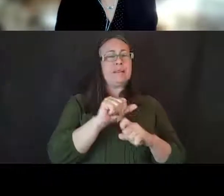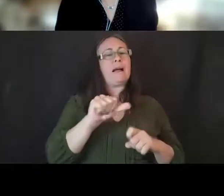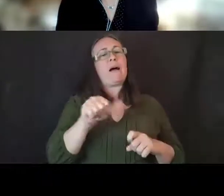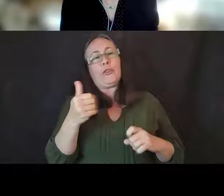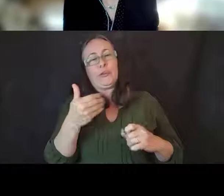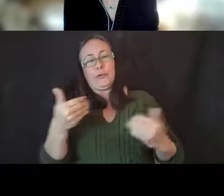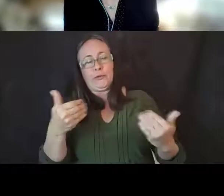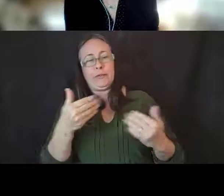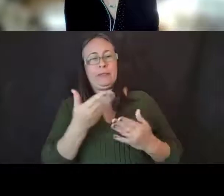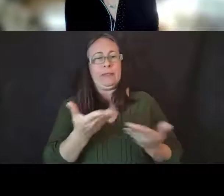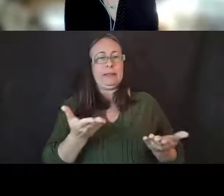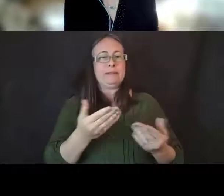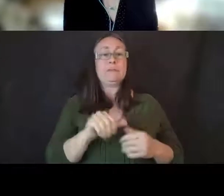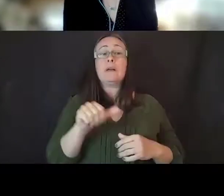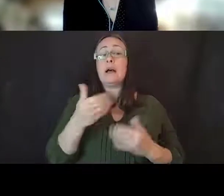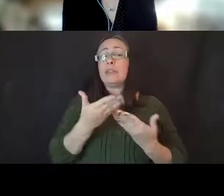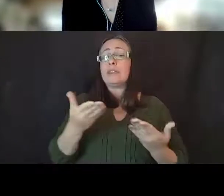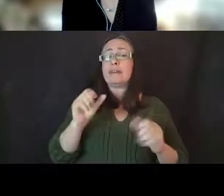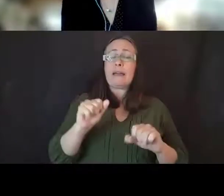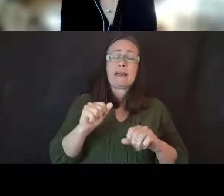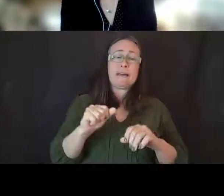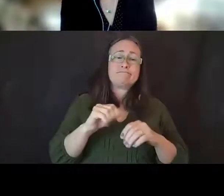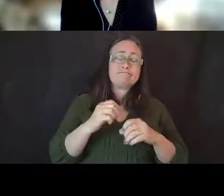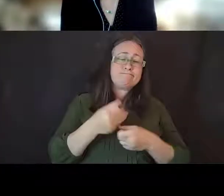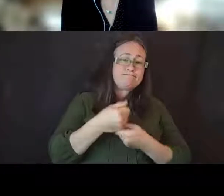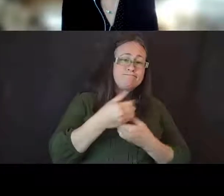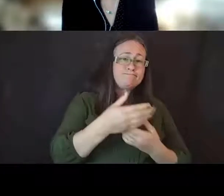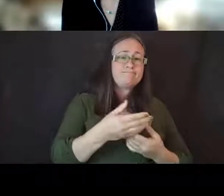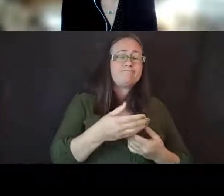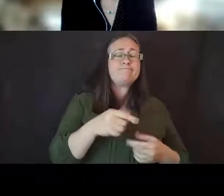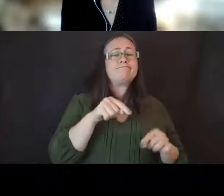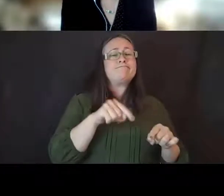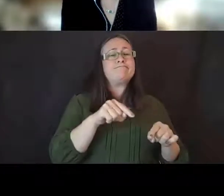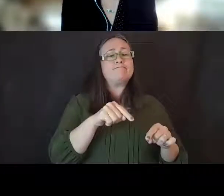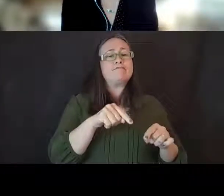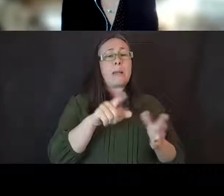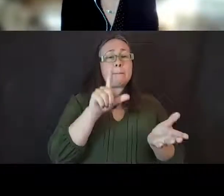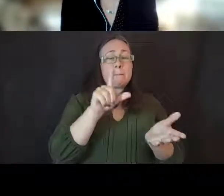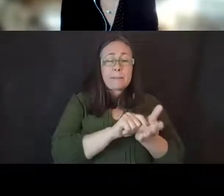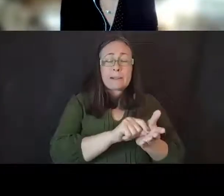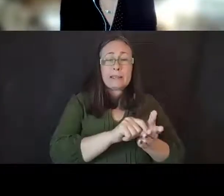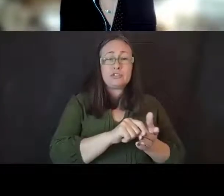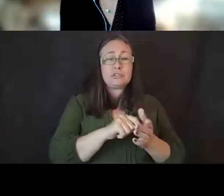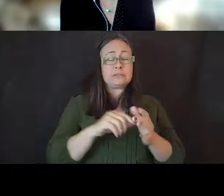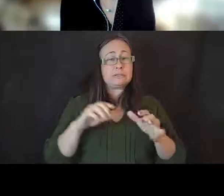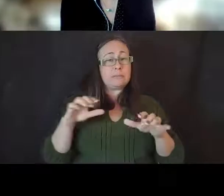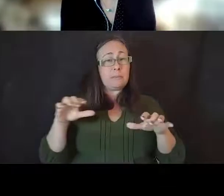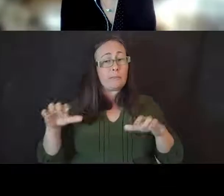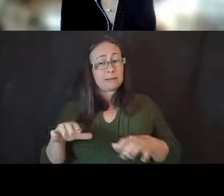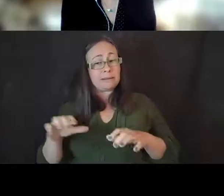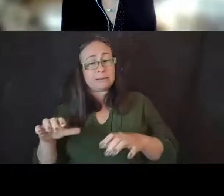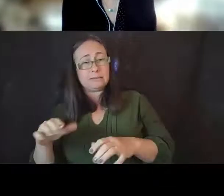Other factors that can short-circuit your self-correction are publication practices. So we all know there's a difficulty there's …